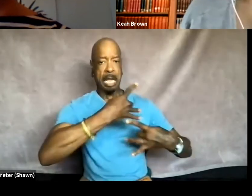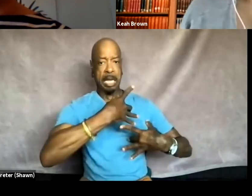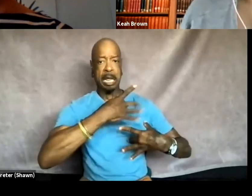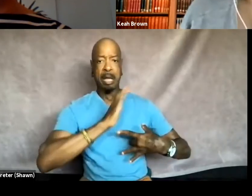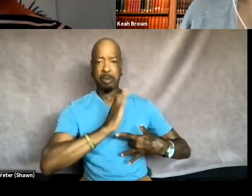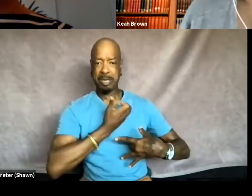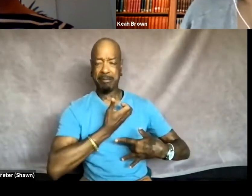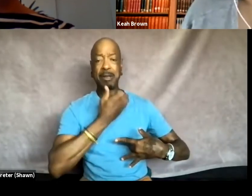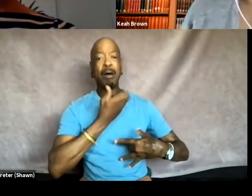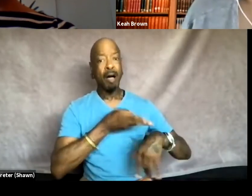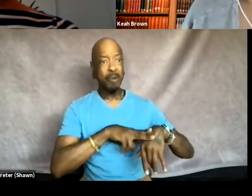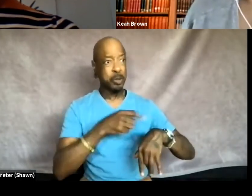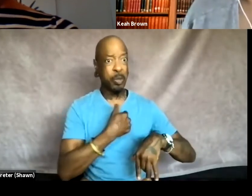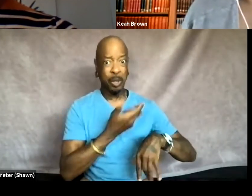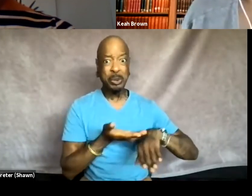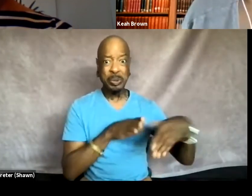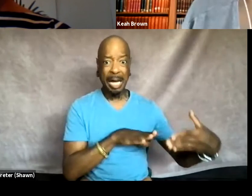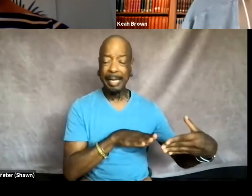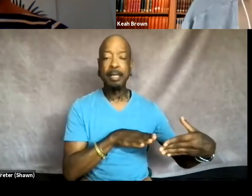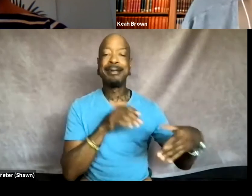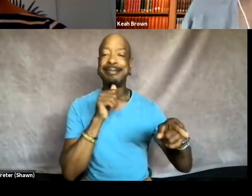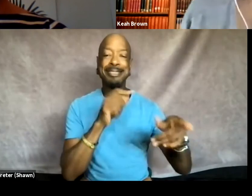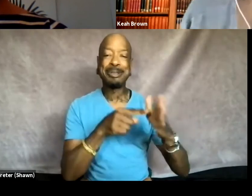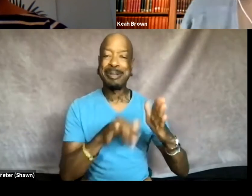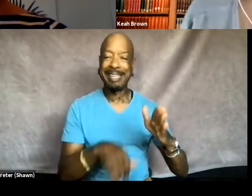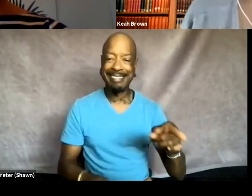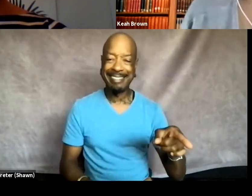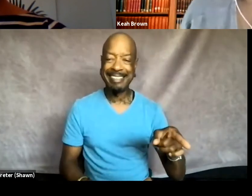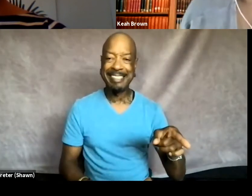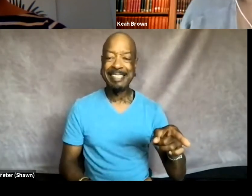Keah Brown: The film itself fighting those tropes meant that, even though I thought it